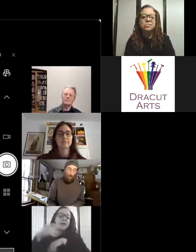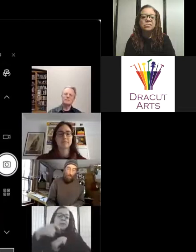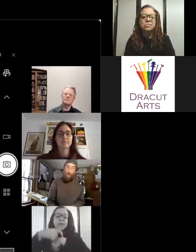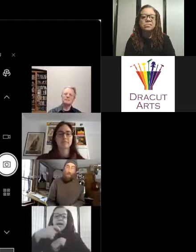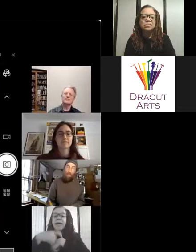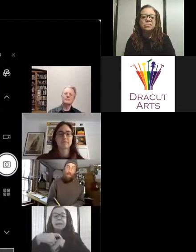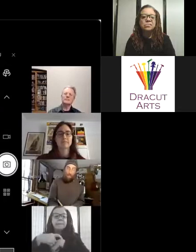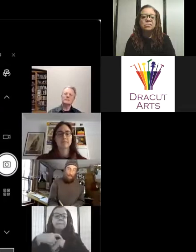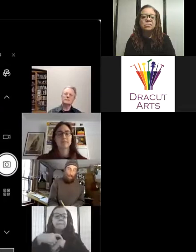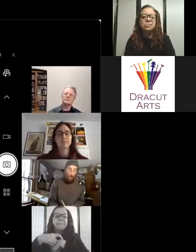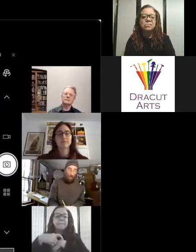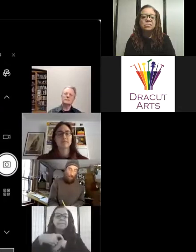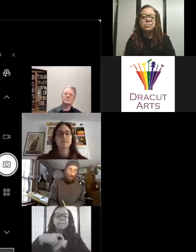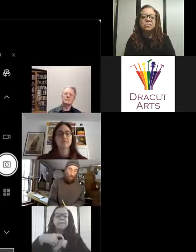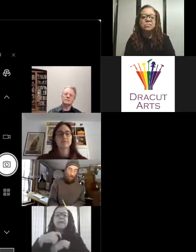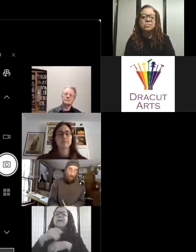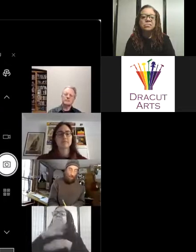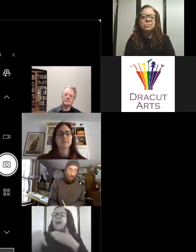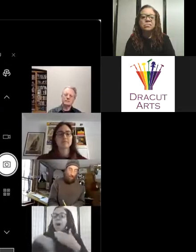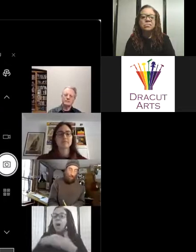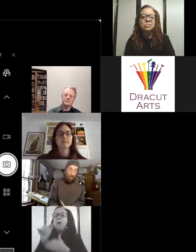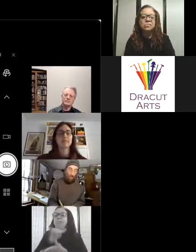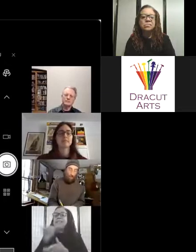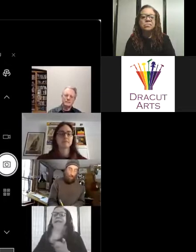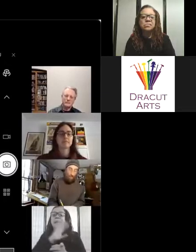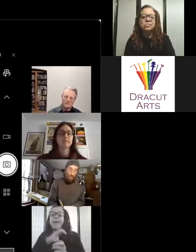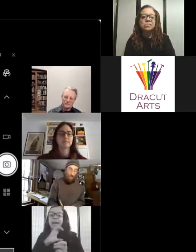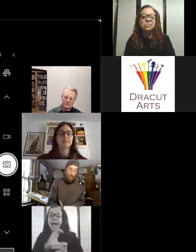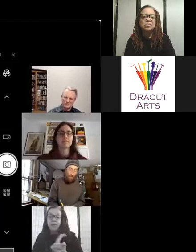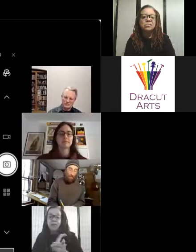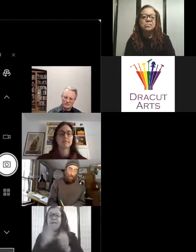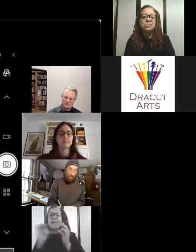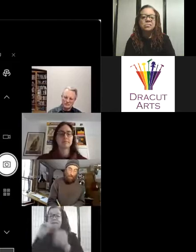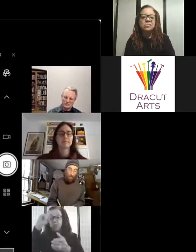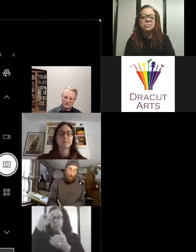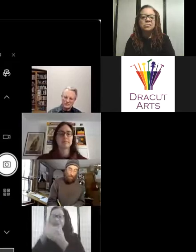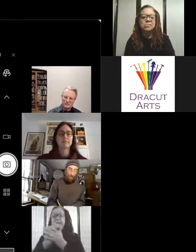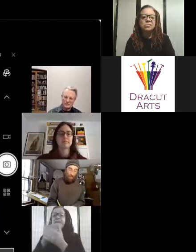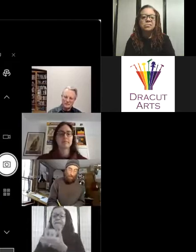the the the main thing is that they're all the same character. If you believe that, if I give you the right details,